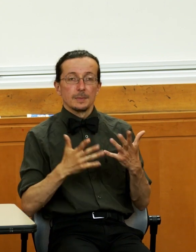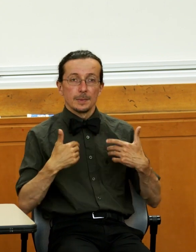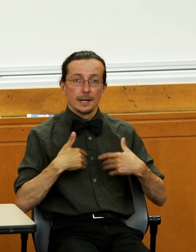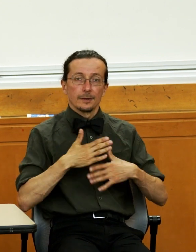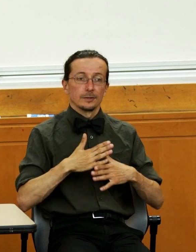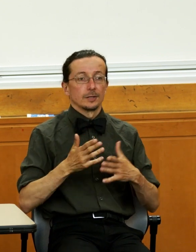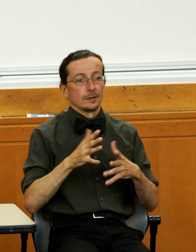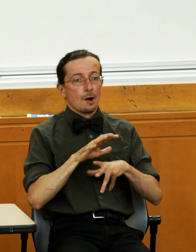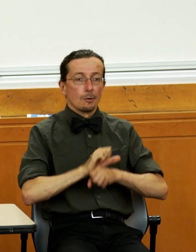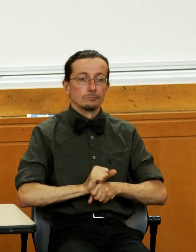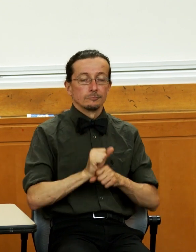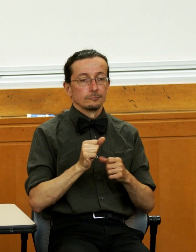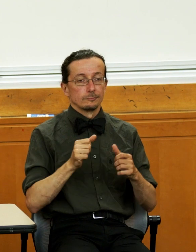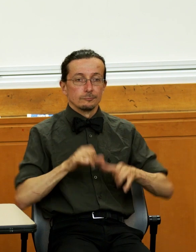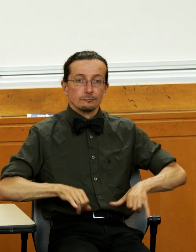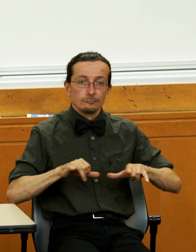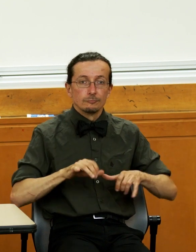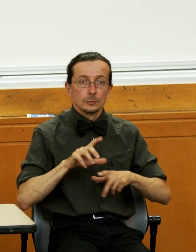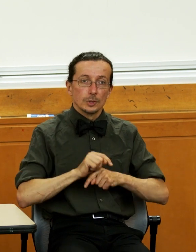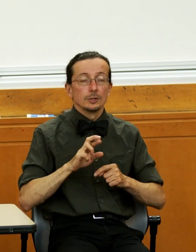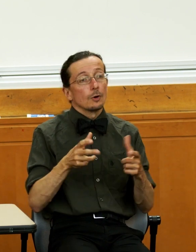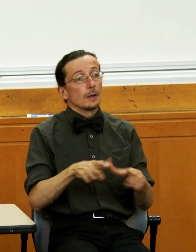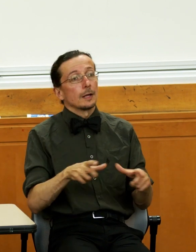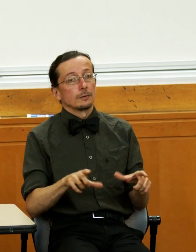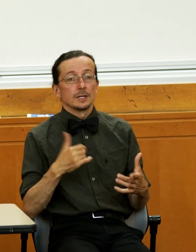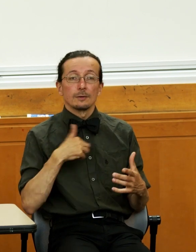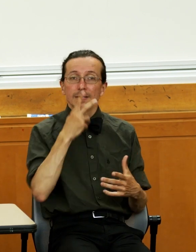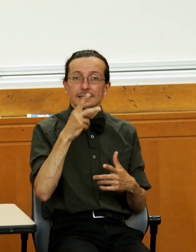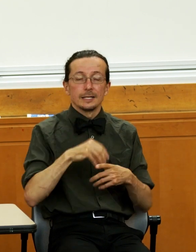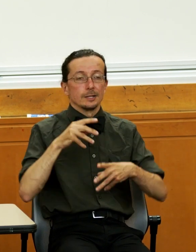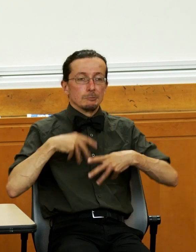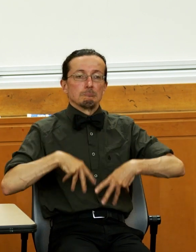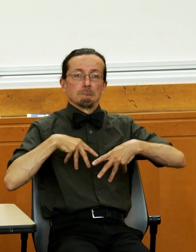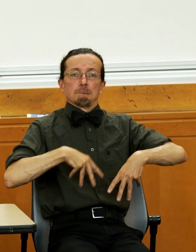language, as we've often seen in the images of the marches during the Civil Rights movement or